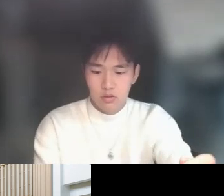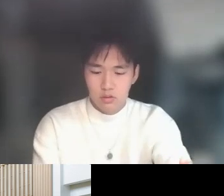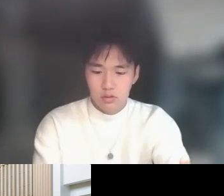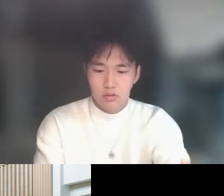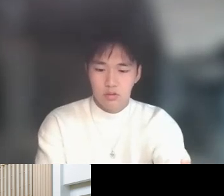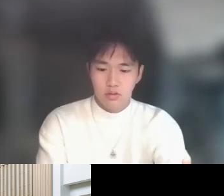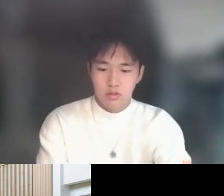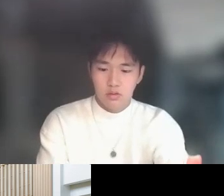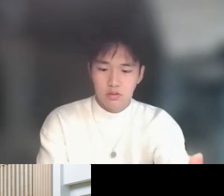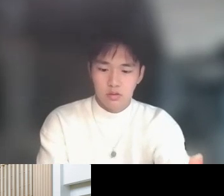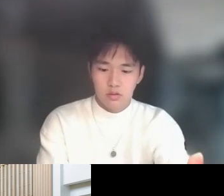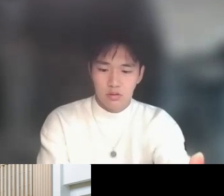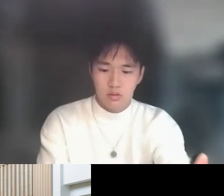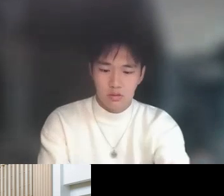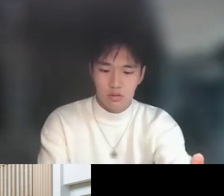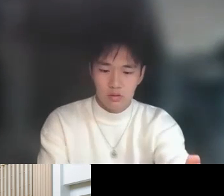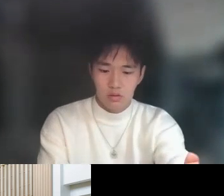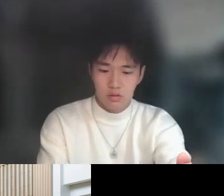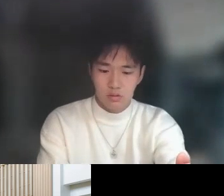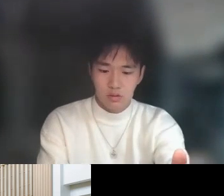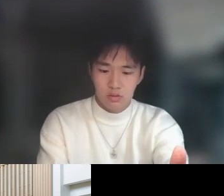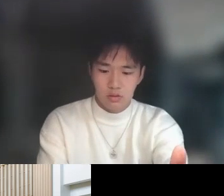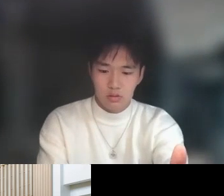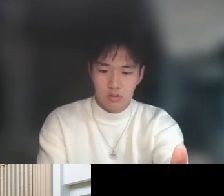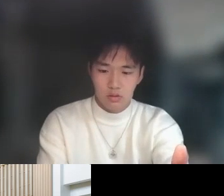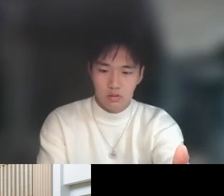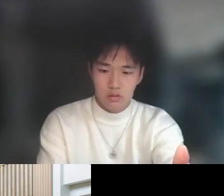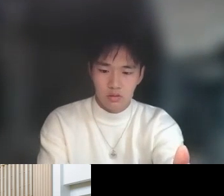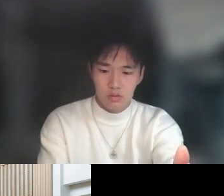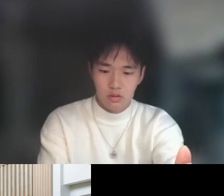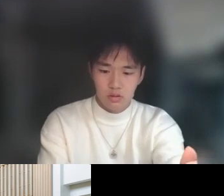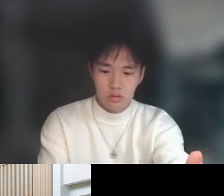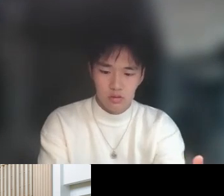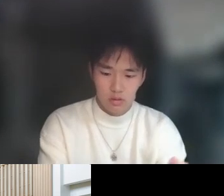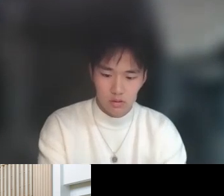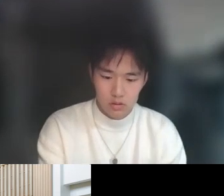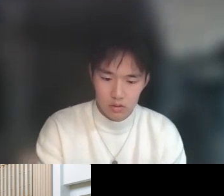be offering them, working with a diverse group of people. And and the Zoga of endubernetes.